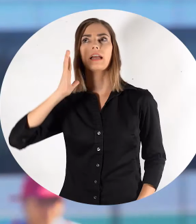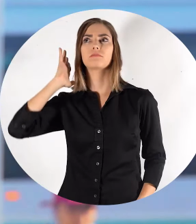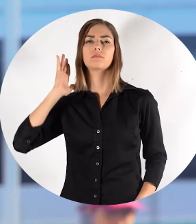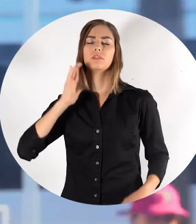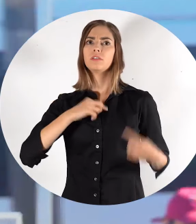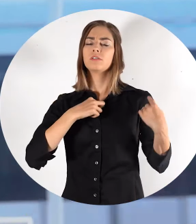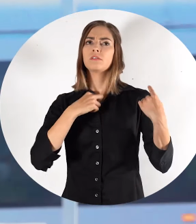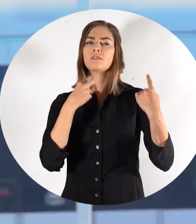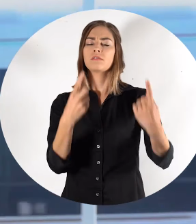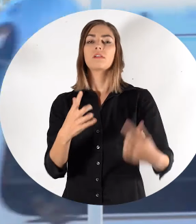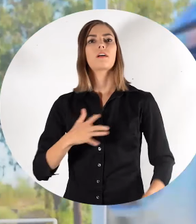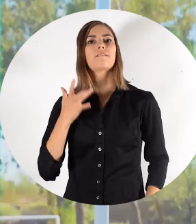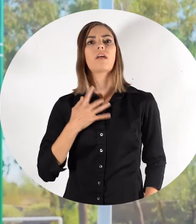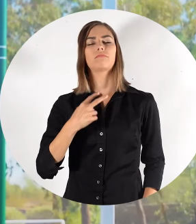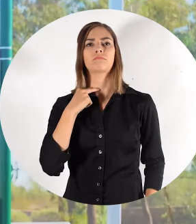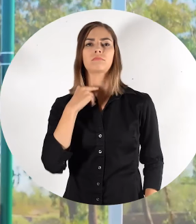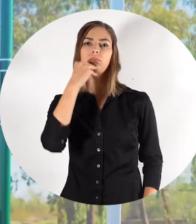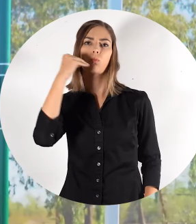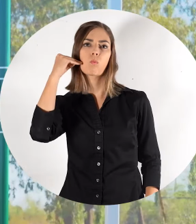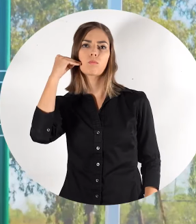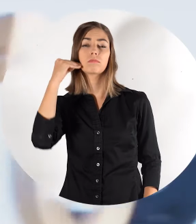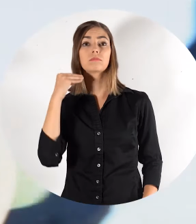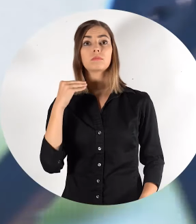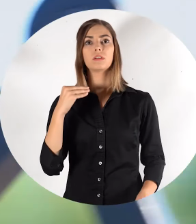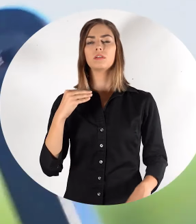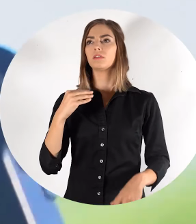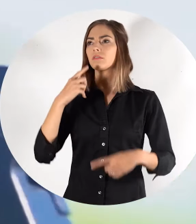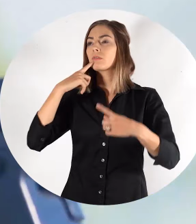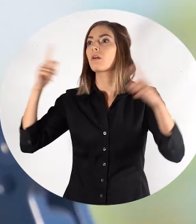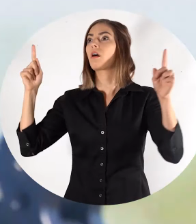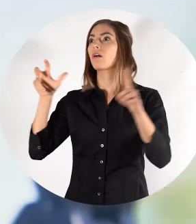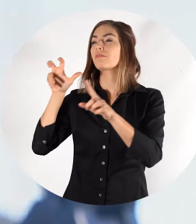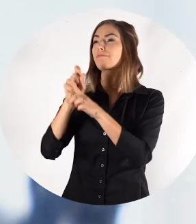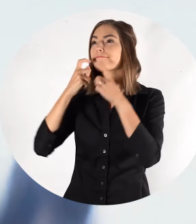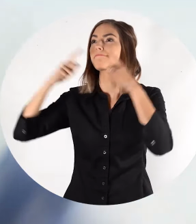I felt homebound for the longest time. Having the light rail, I have been able